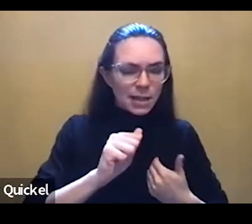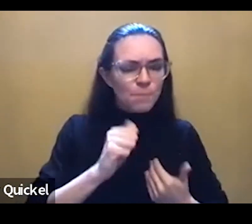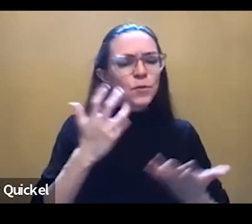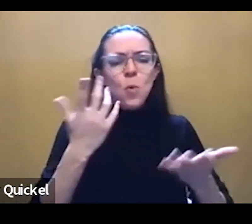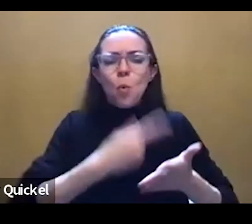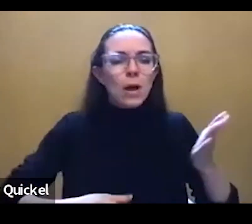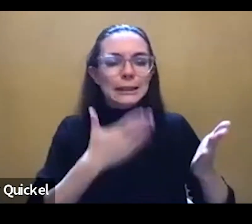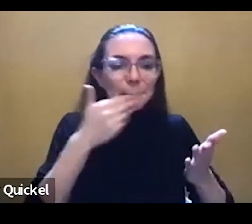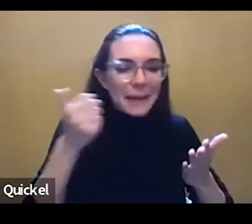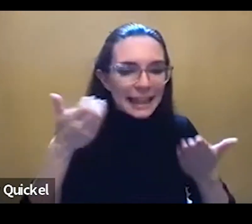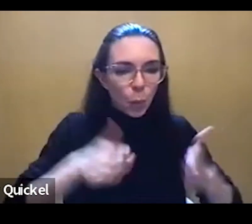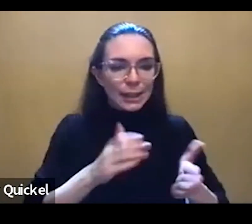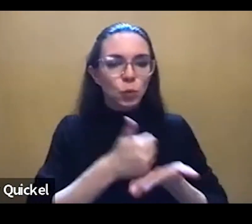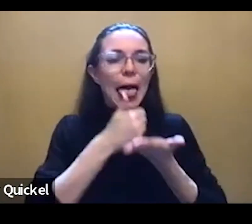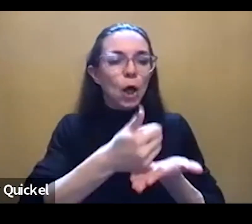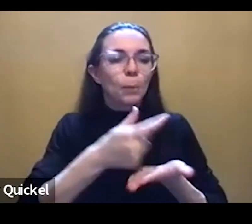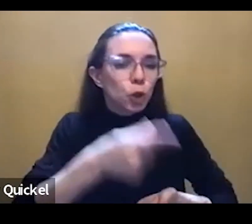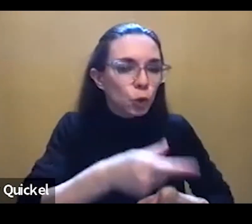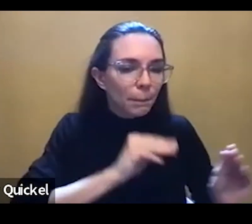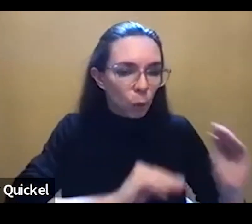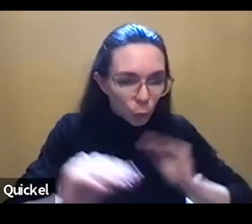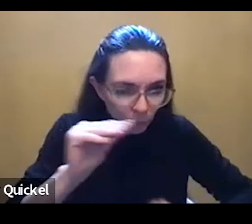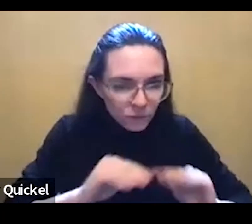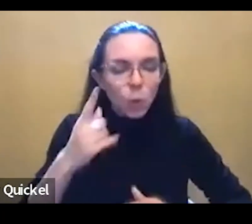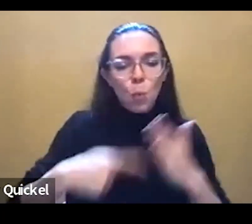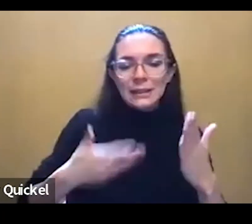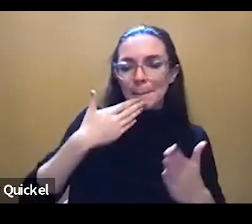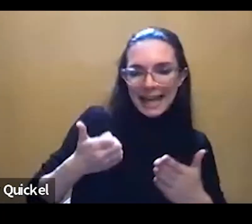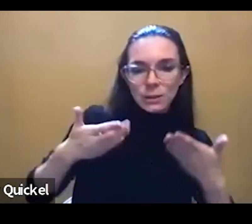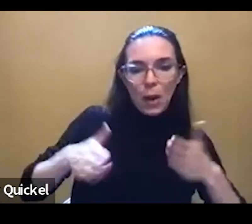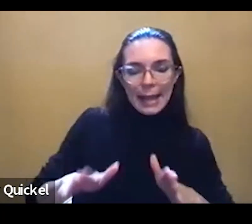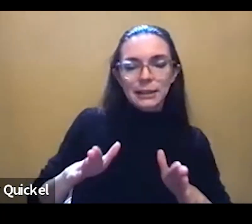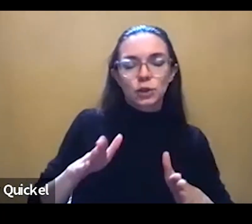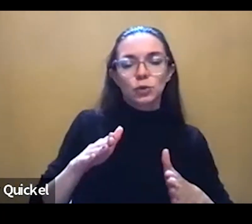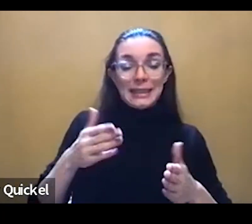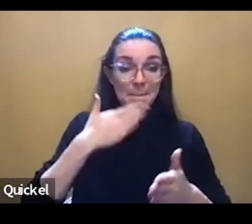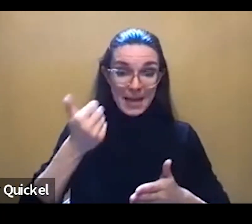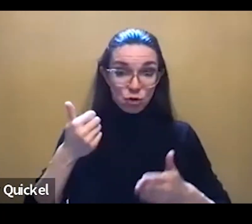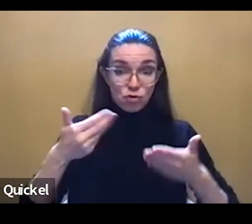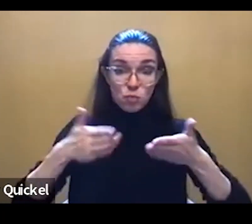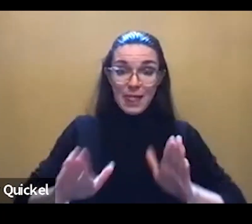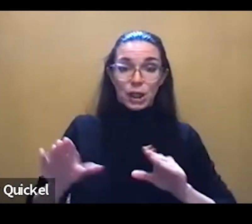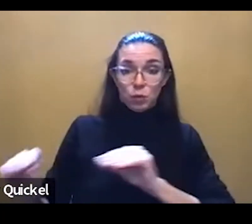is the best way to help you move? What's the best way for us to do right now? Is it better to transfer on